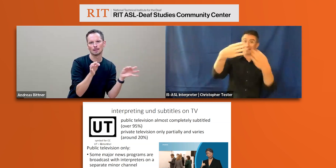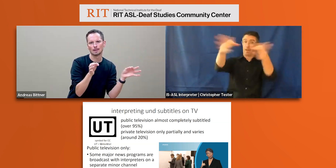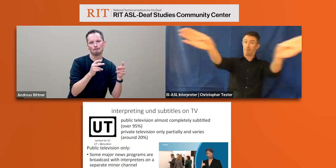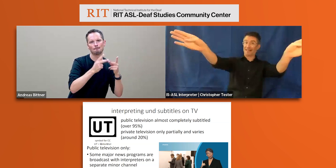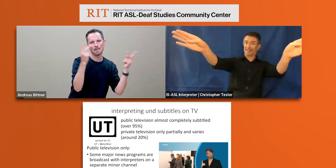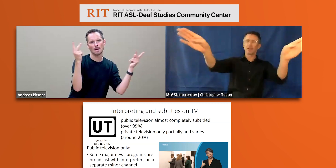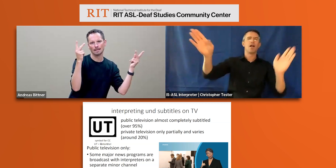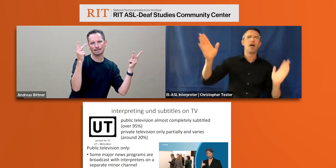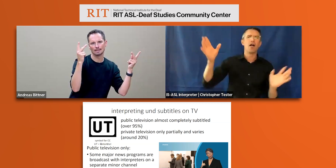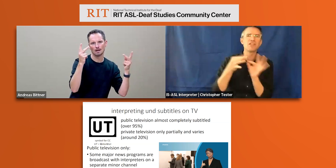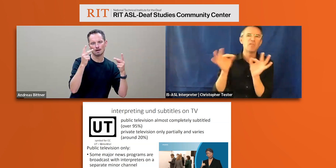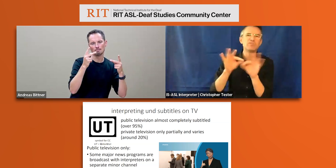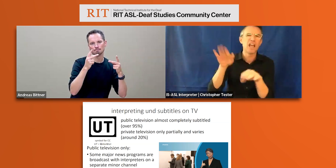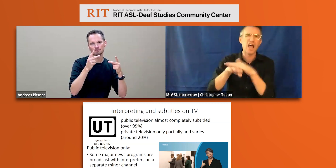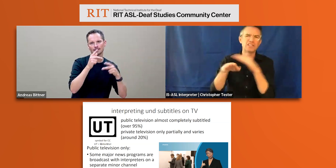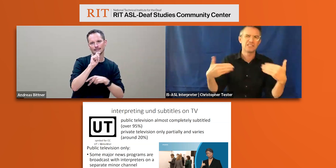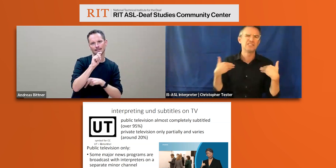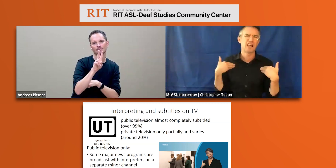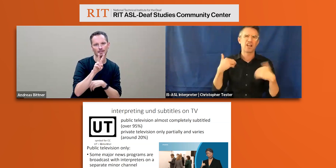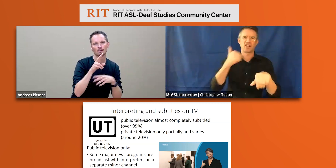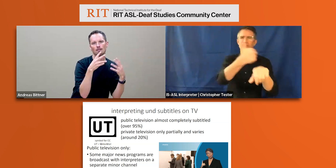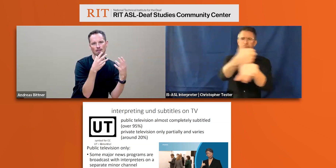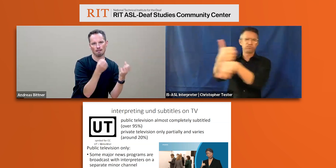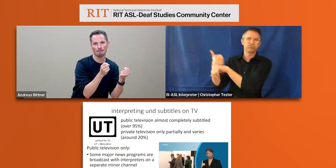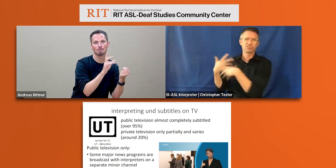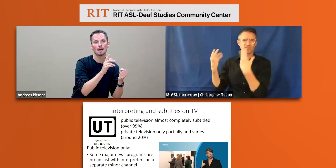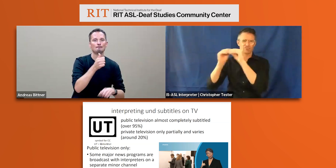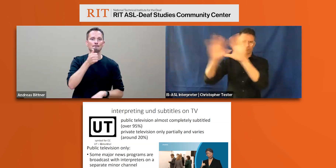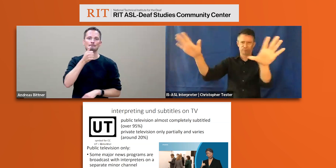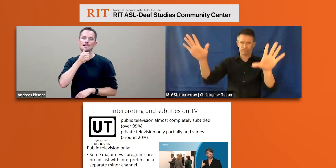So, anything that is considered public is accessible